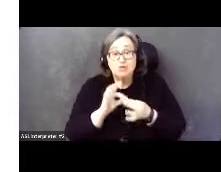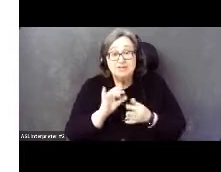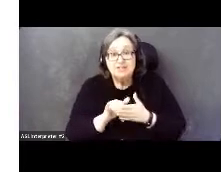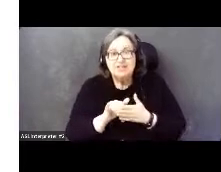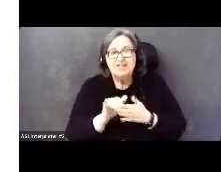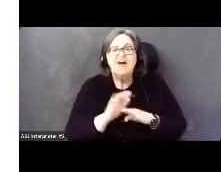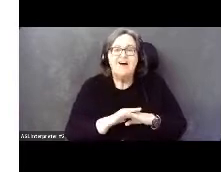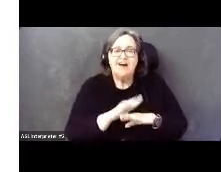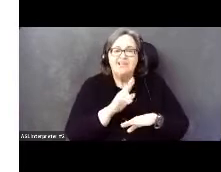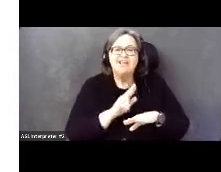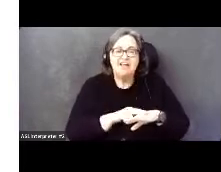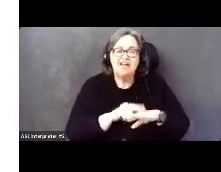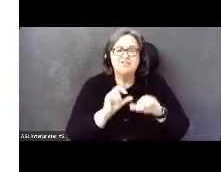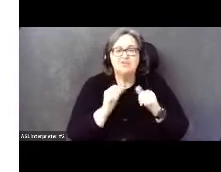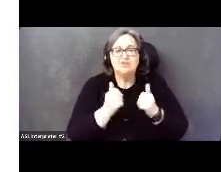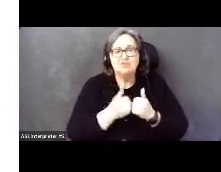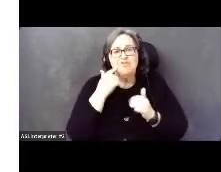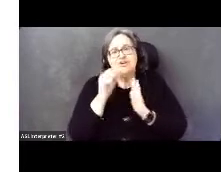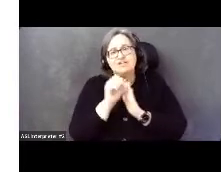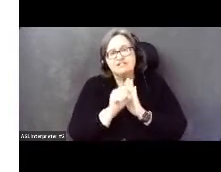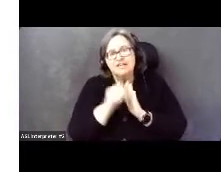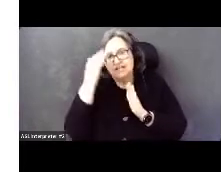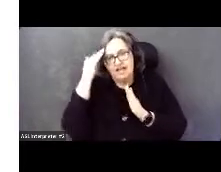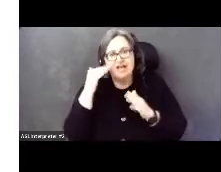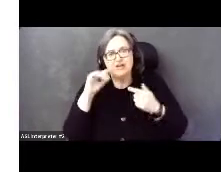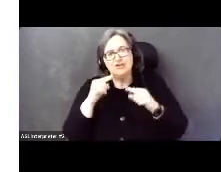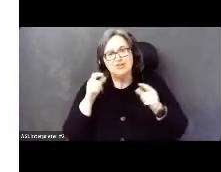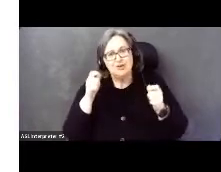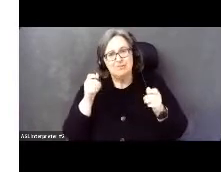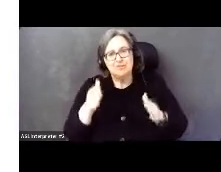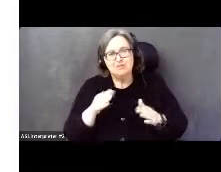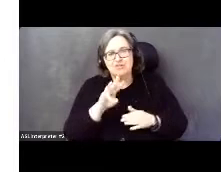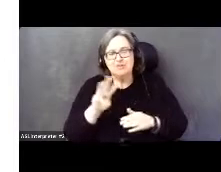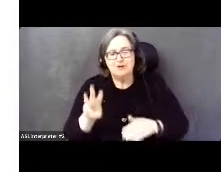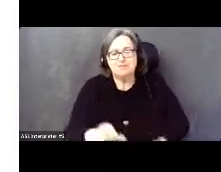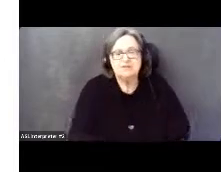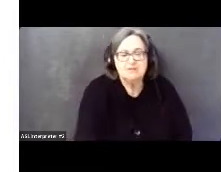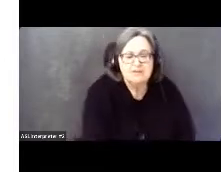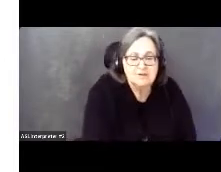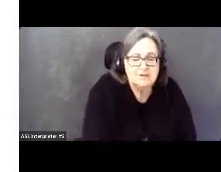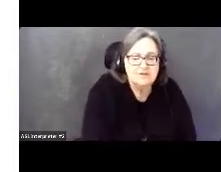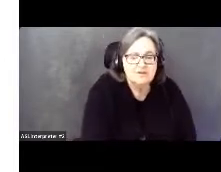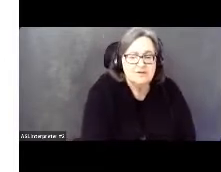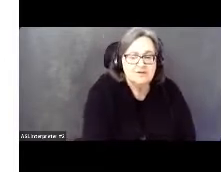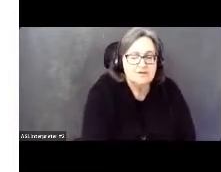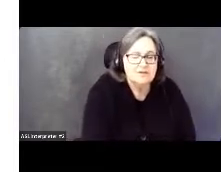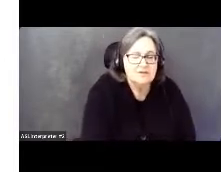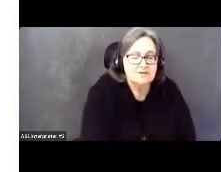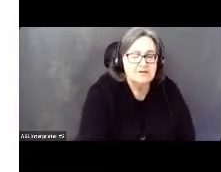national association for state head injury administers web site. I think a link is being placed in the chatbox as well. I'm